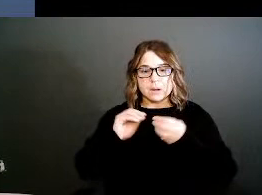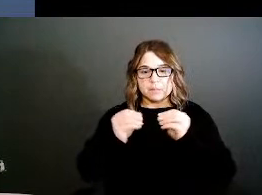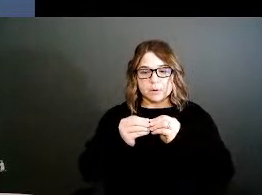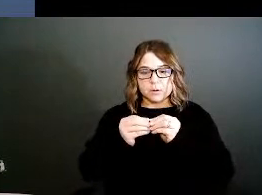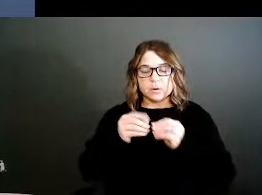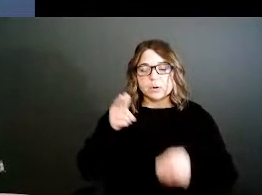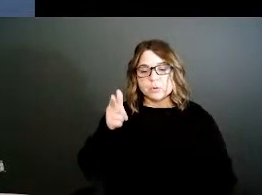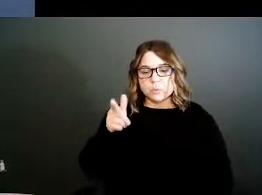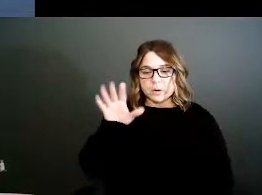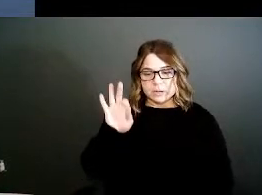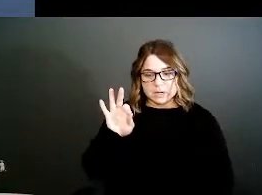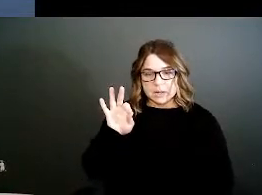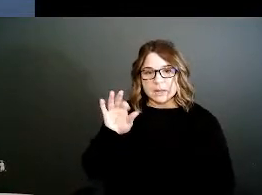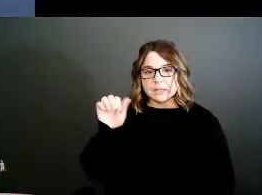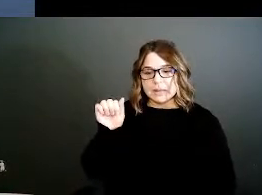≫ HI, I'M AMY BLOOMENSHINE, WARD 9.